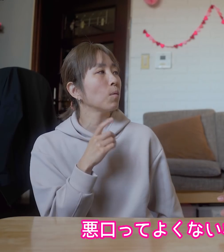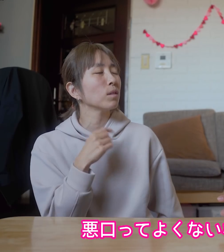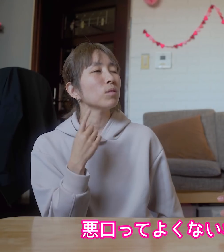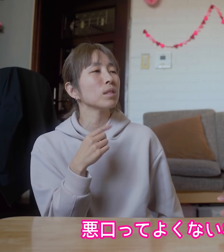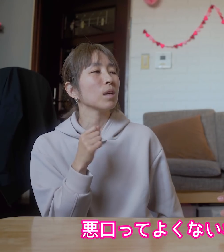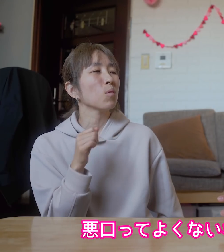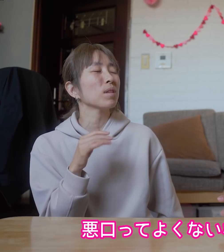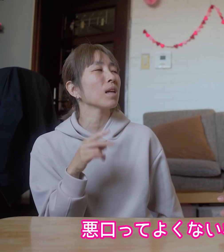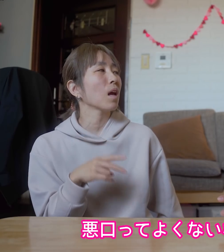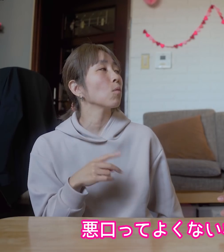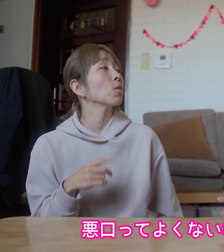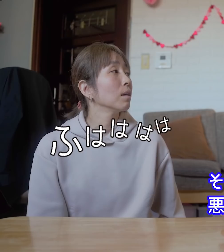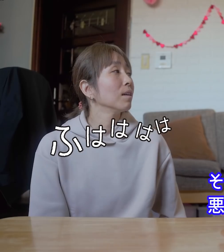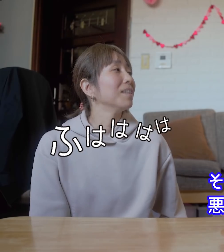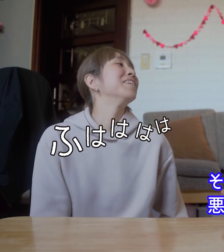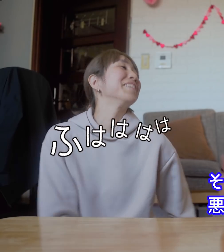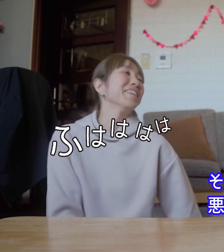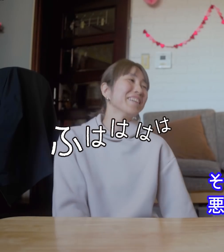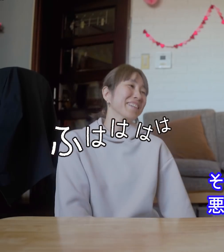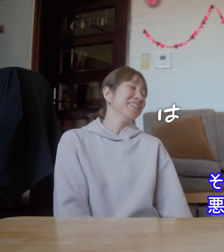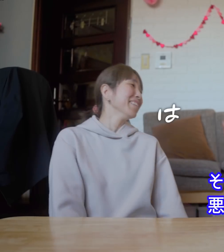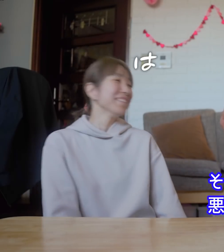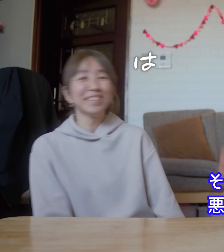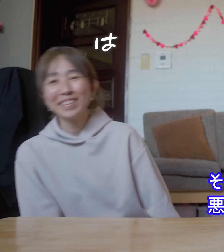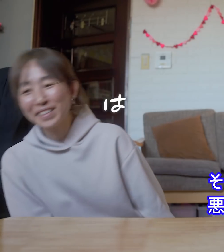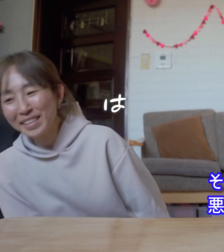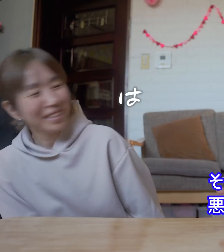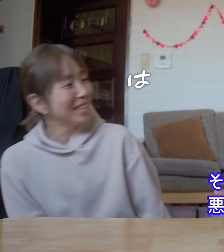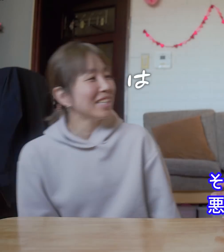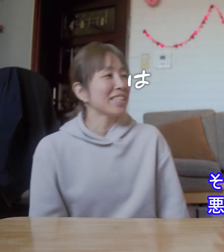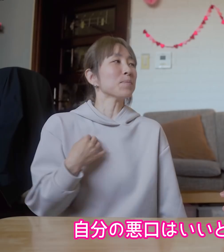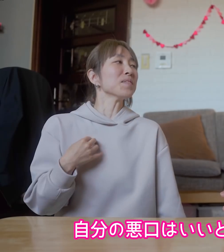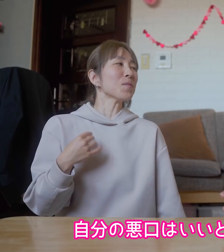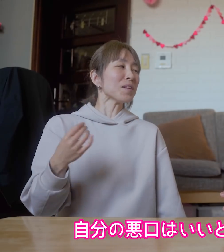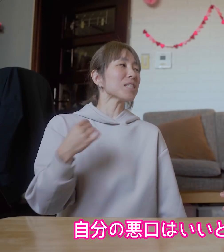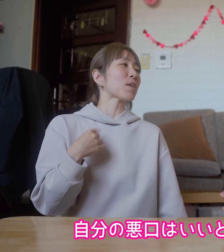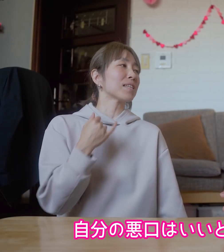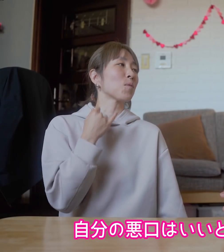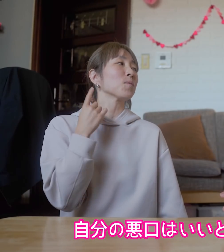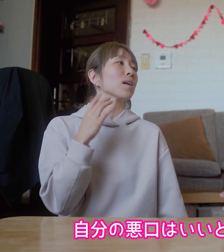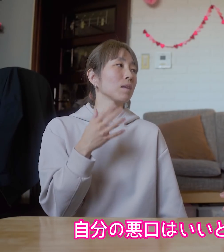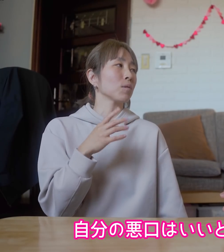I felt that bad words are not good. (Dad)That's right. Talking bad about others is not good. I don't mind that if people talk bad about me. But